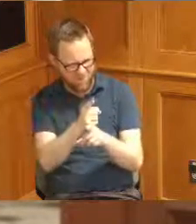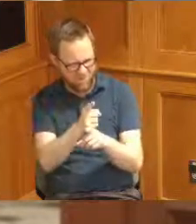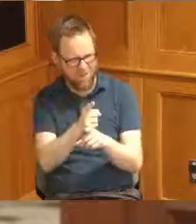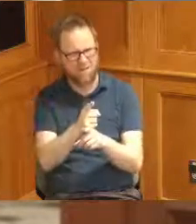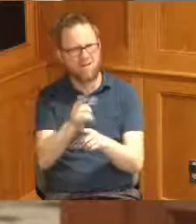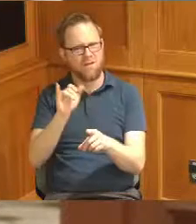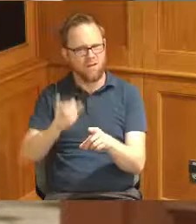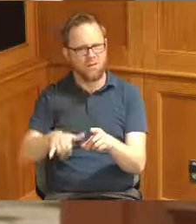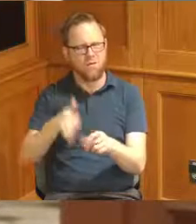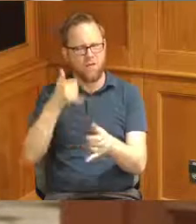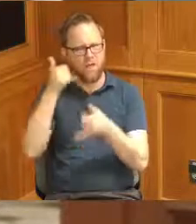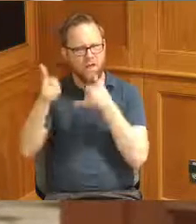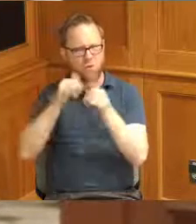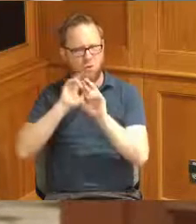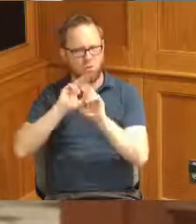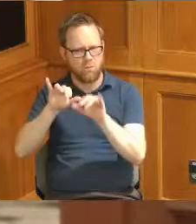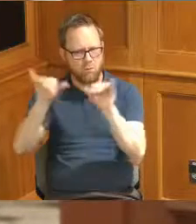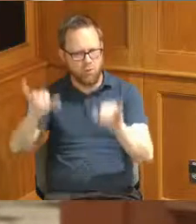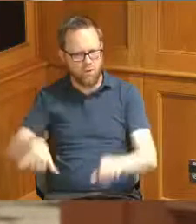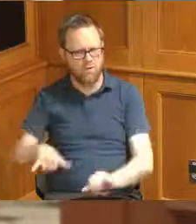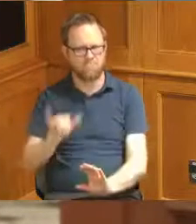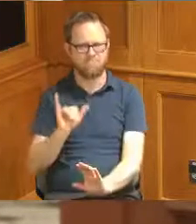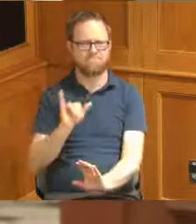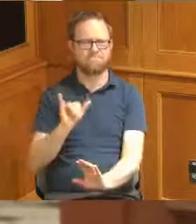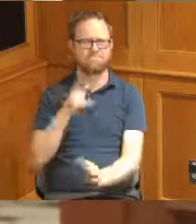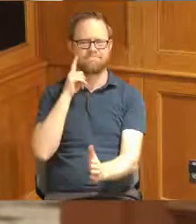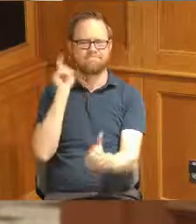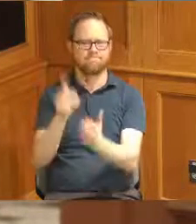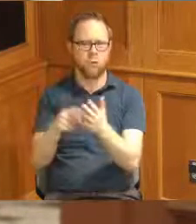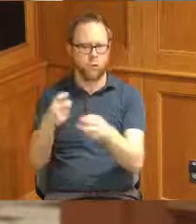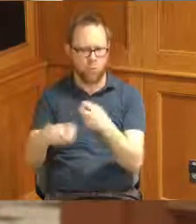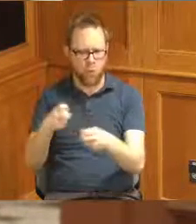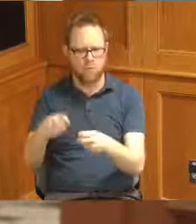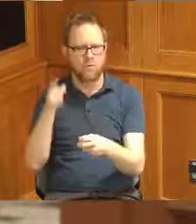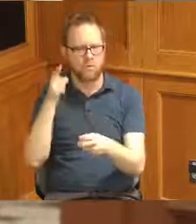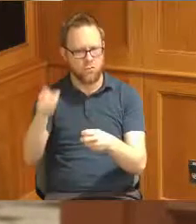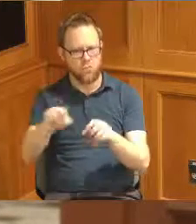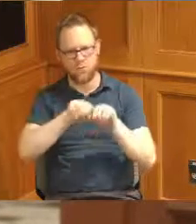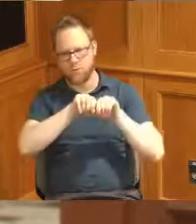systems that told us there was a problem and she made notification to off duty staff very quickly